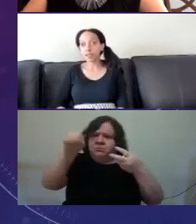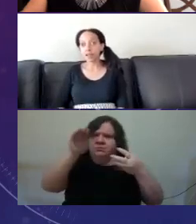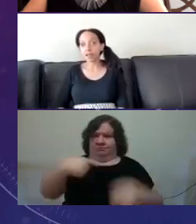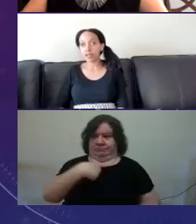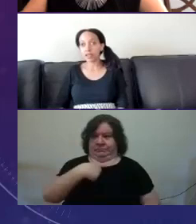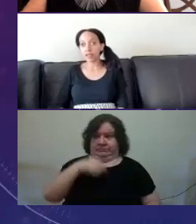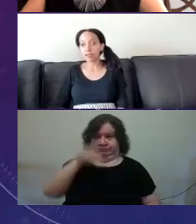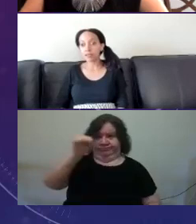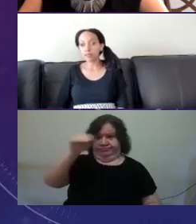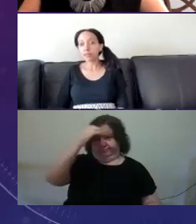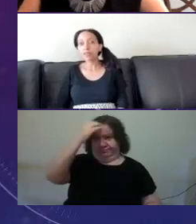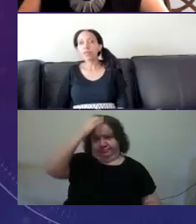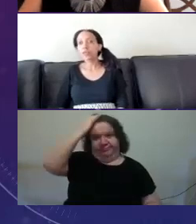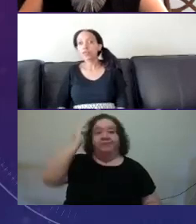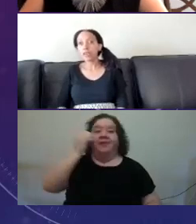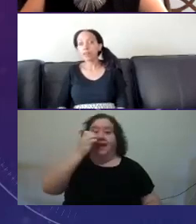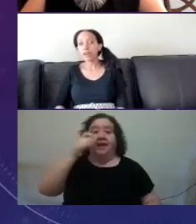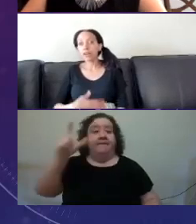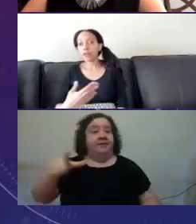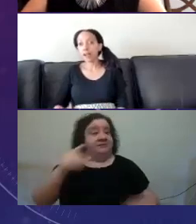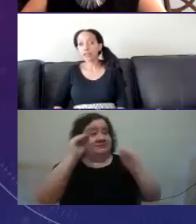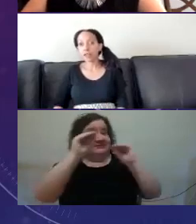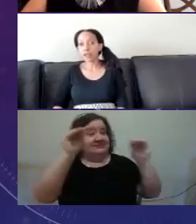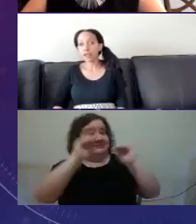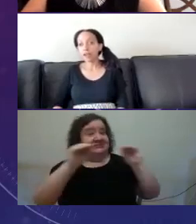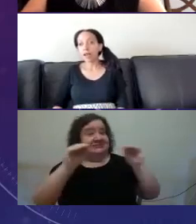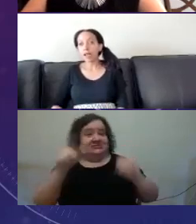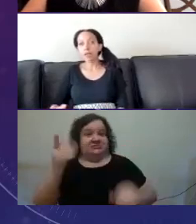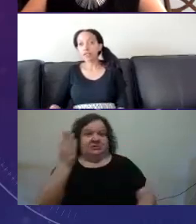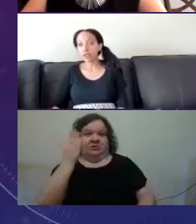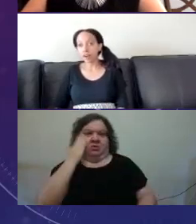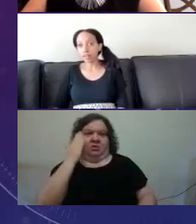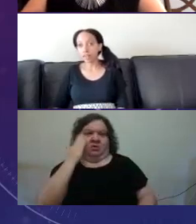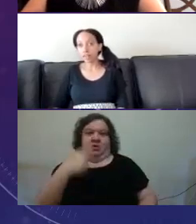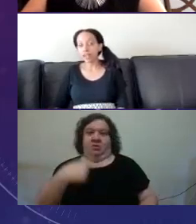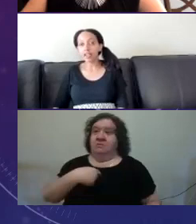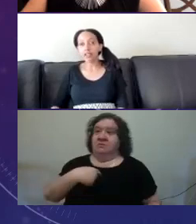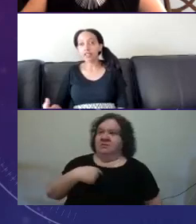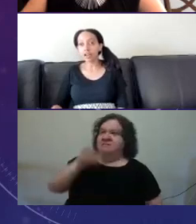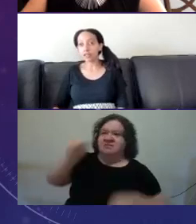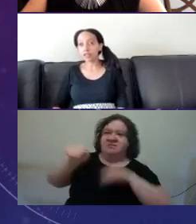that I need so then when I graduated and went to college and later law school I